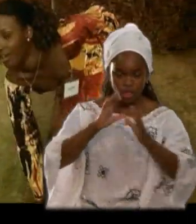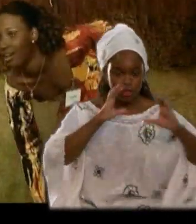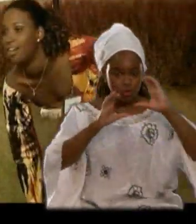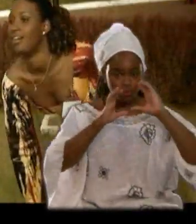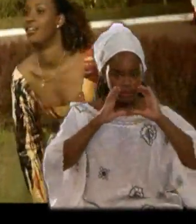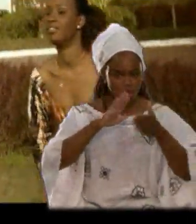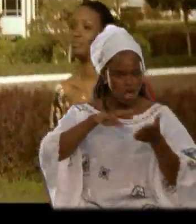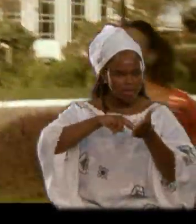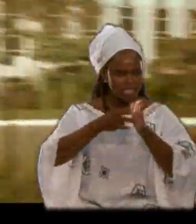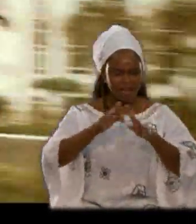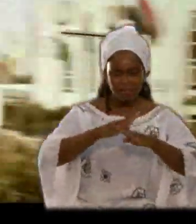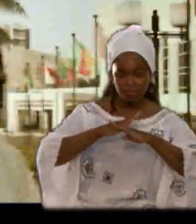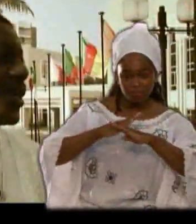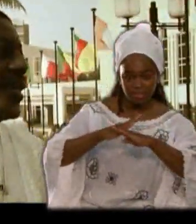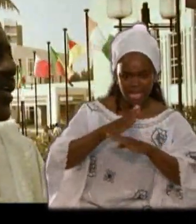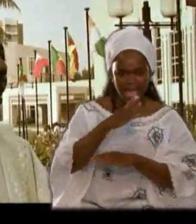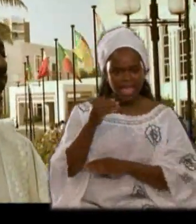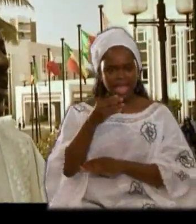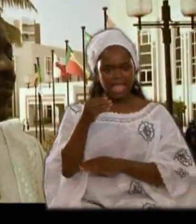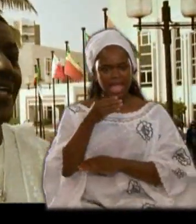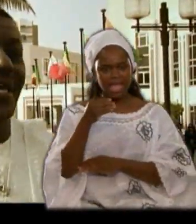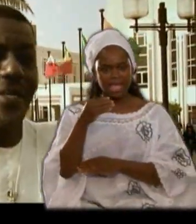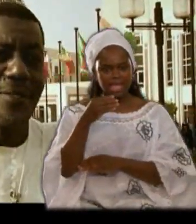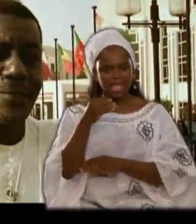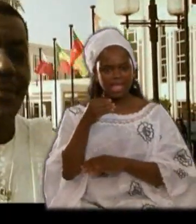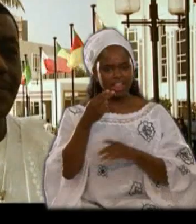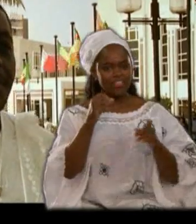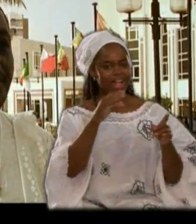hostesses, and the girls, the girls. Excuse me, Doctor?